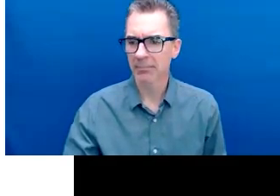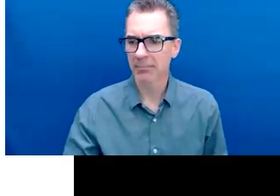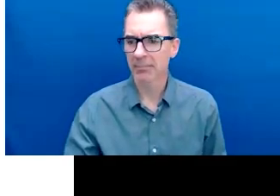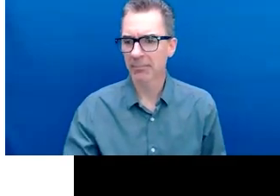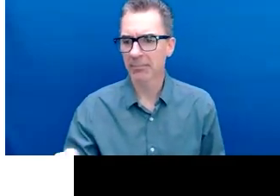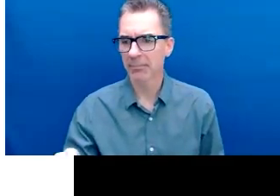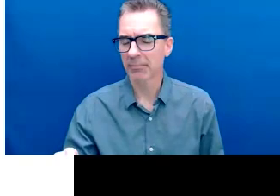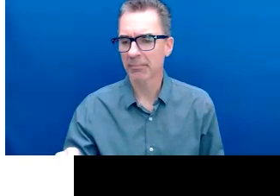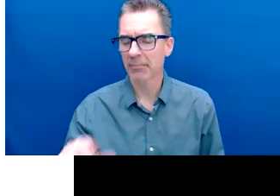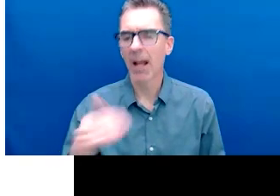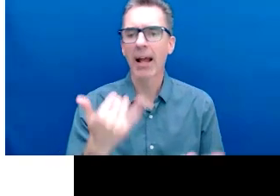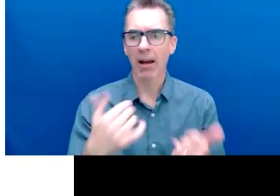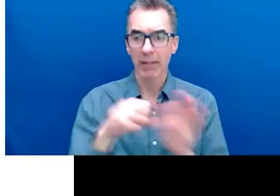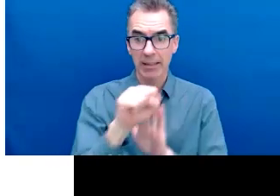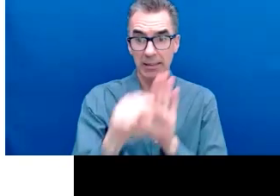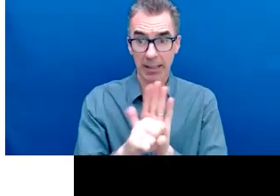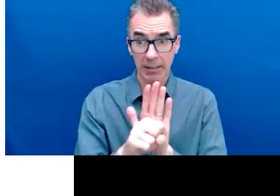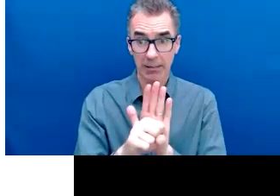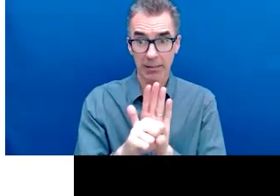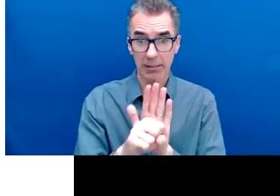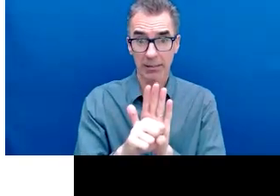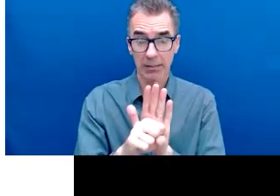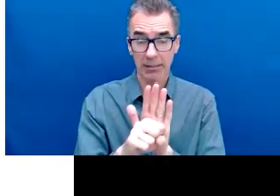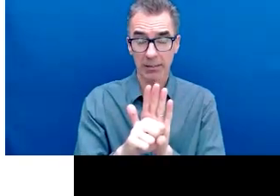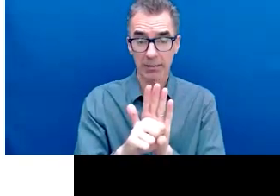There, as of today, right now,